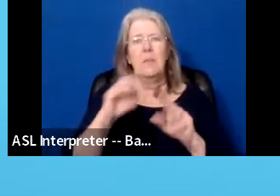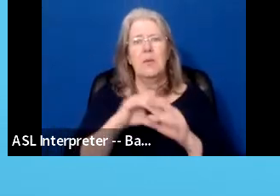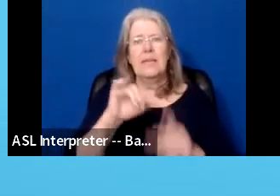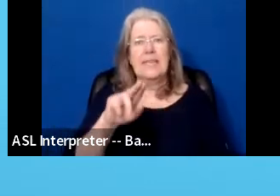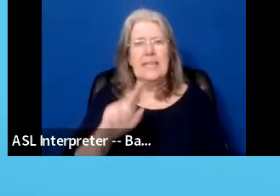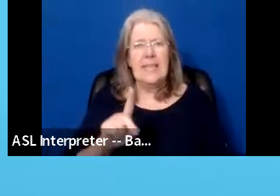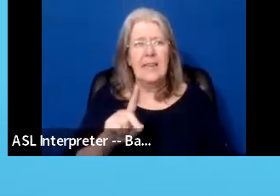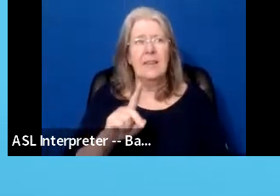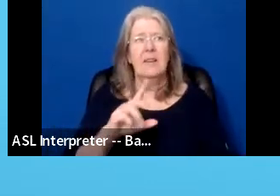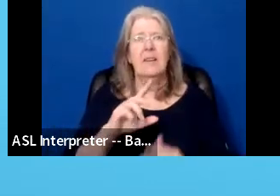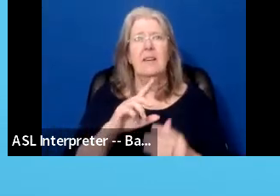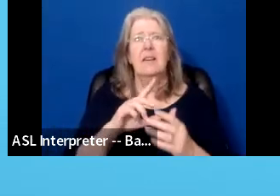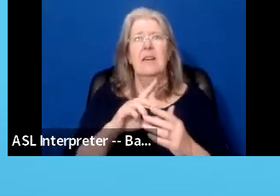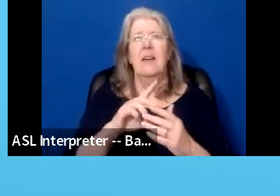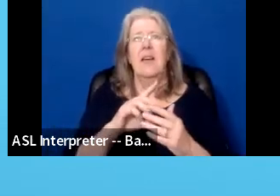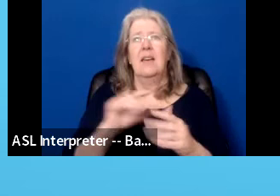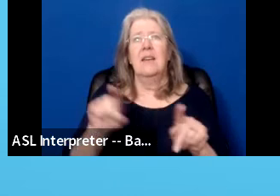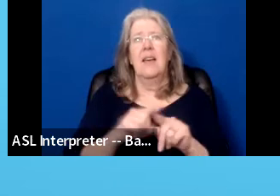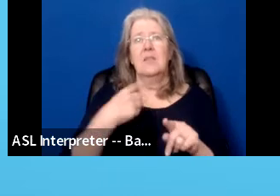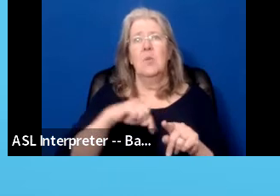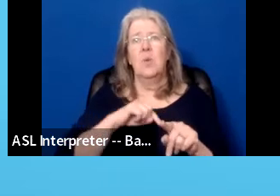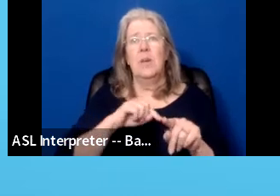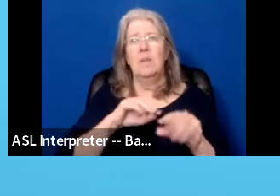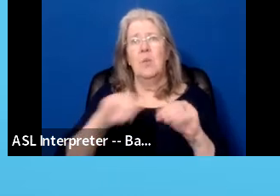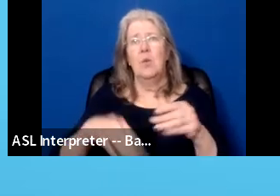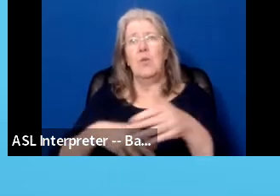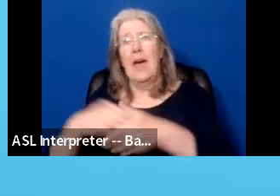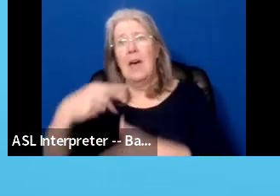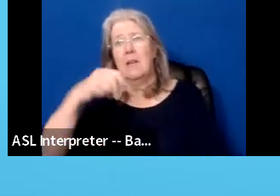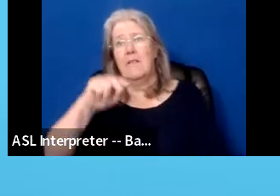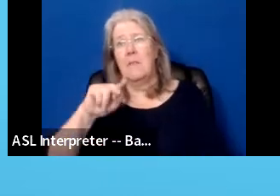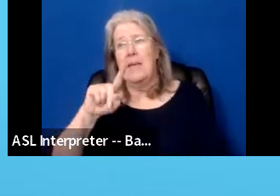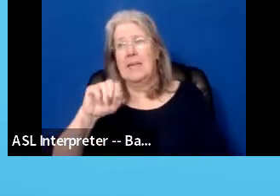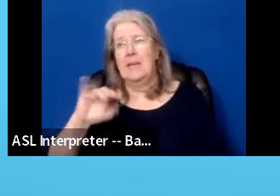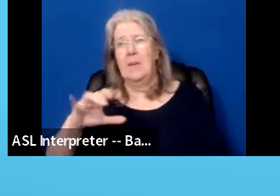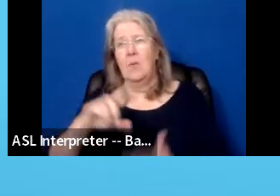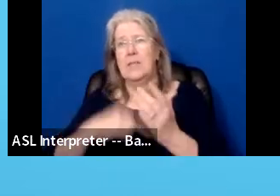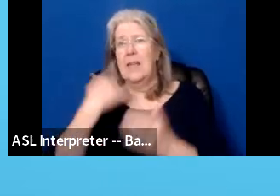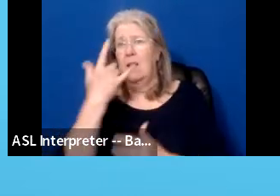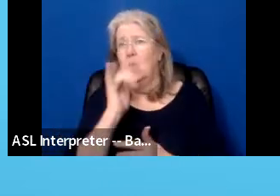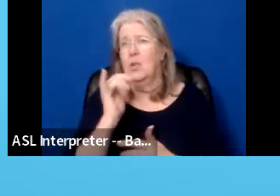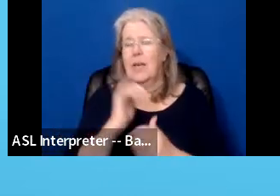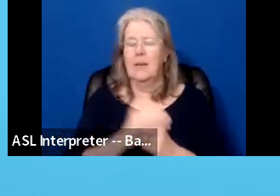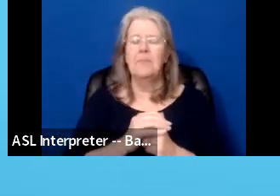as we move out of the pandemic? Dr. Klemsz: So the five to 11 group they are the least vaccinated and that's mainly